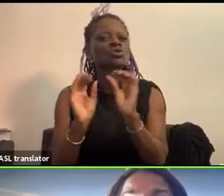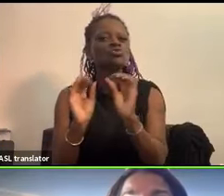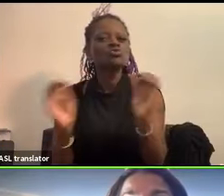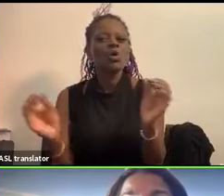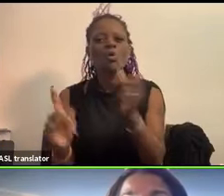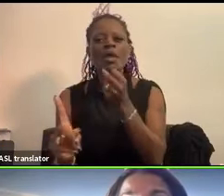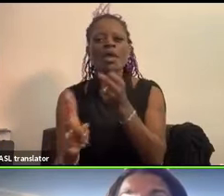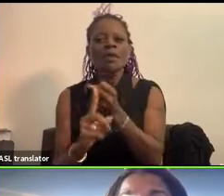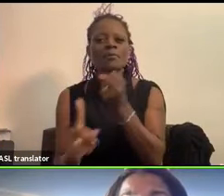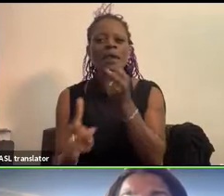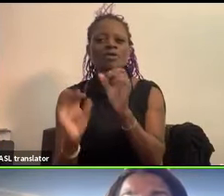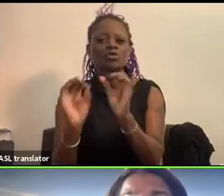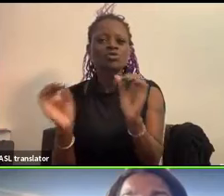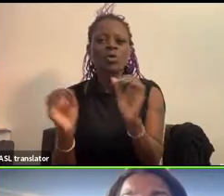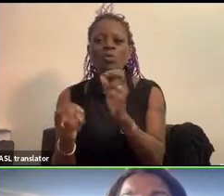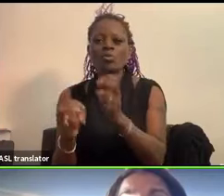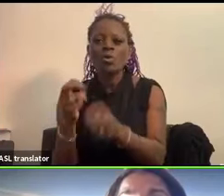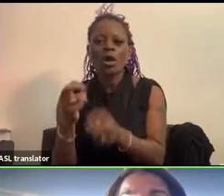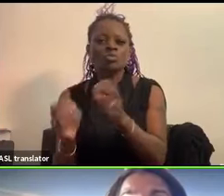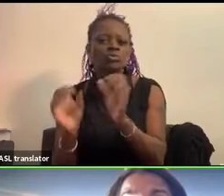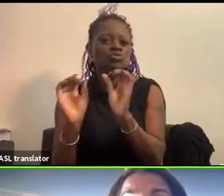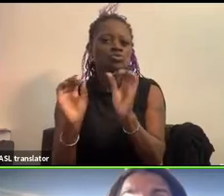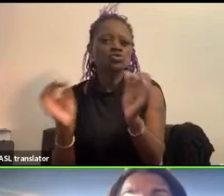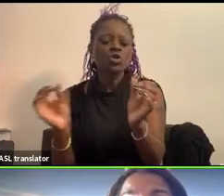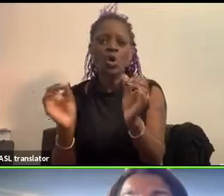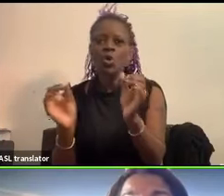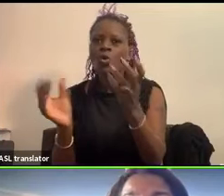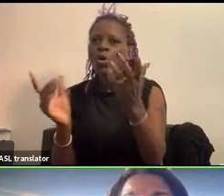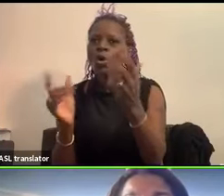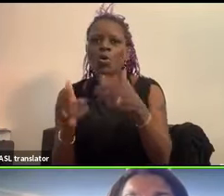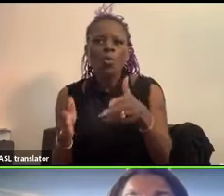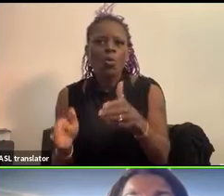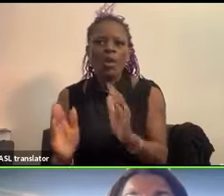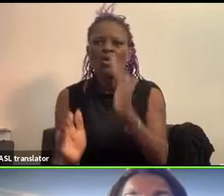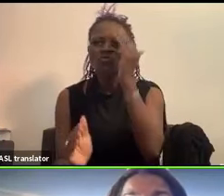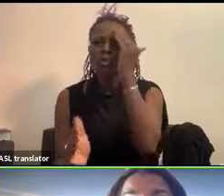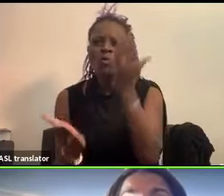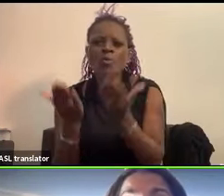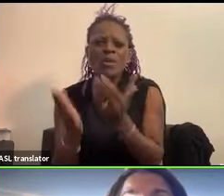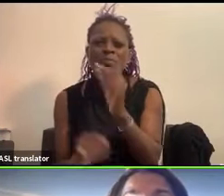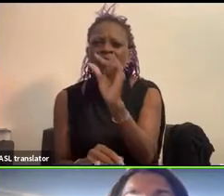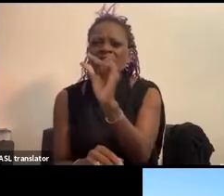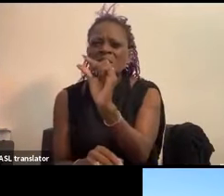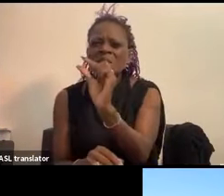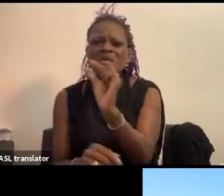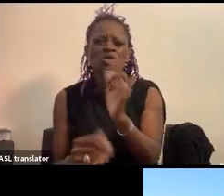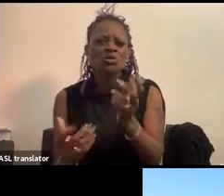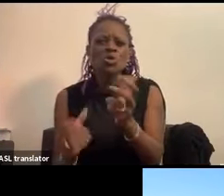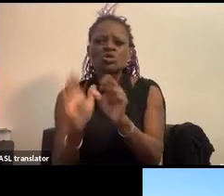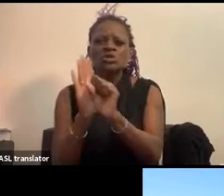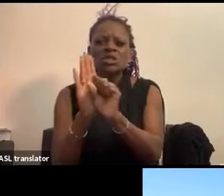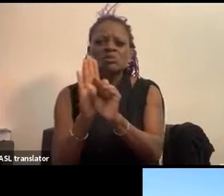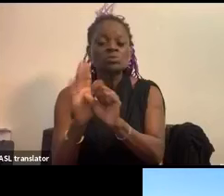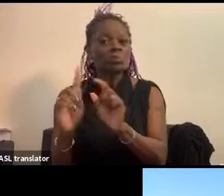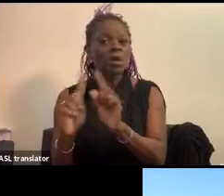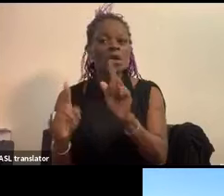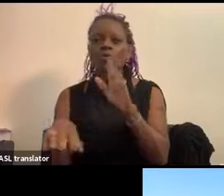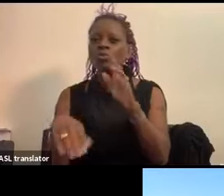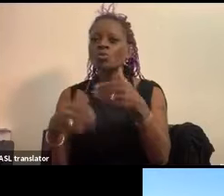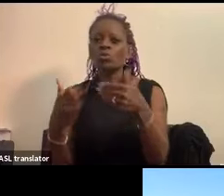This means they have no symptoms or they might have very mild symptoms. Nonetheless, we are all vulnerable to passing along the virus.